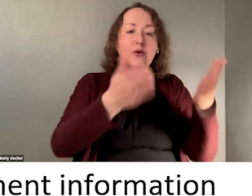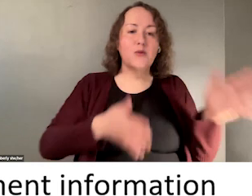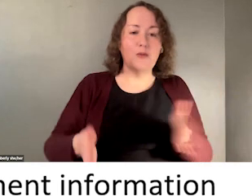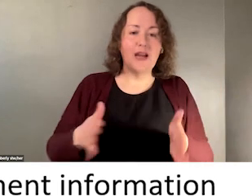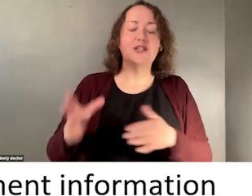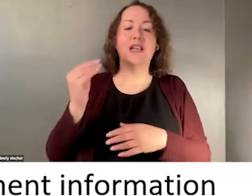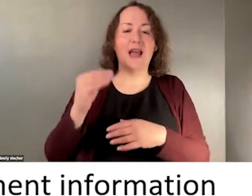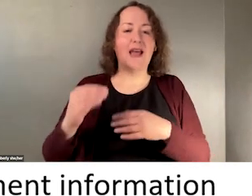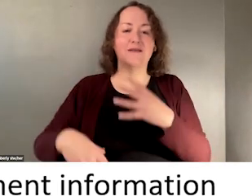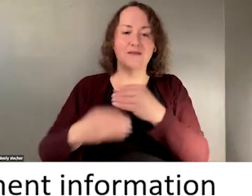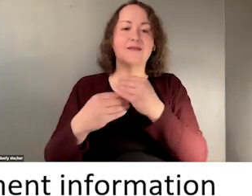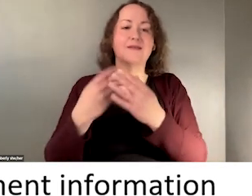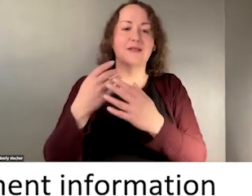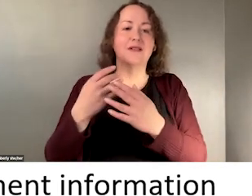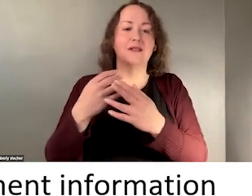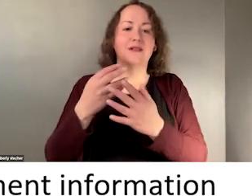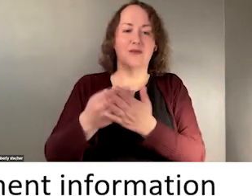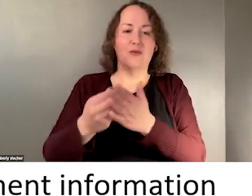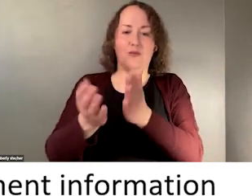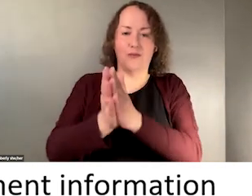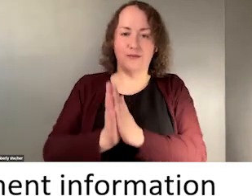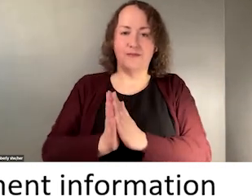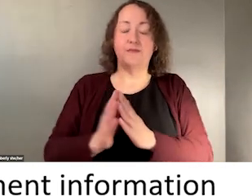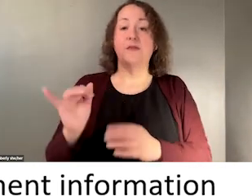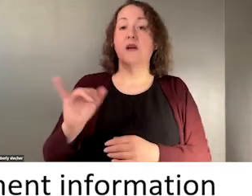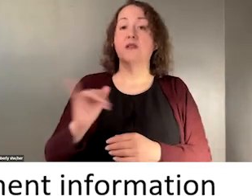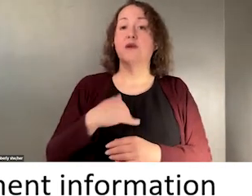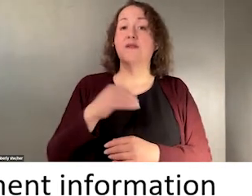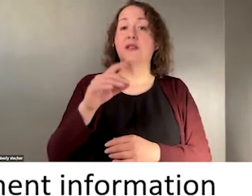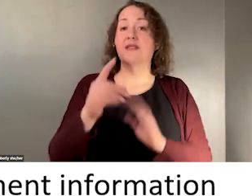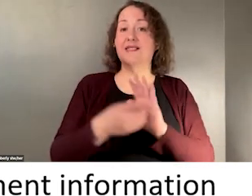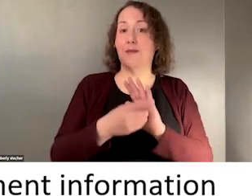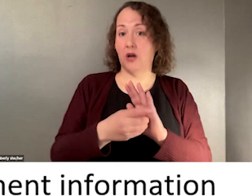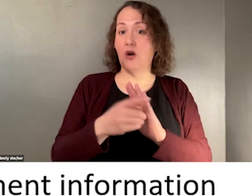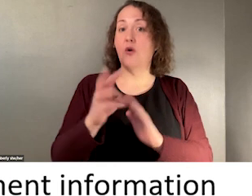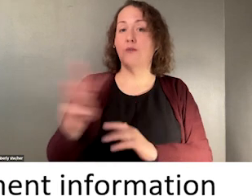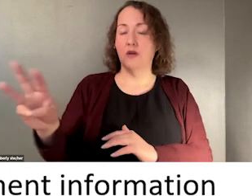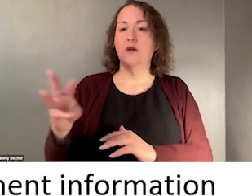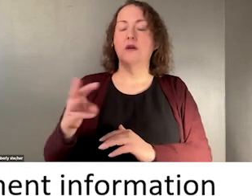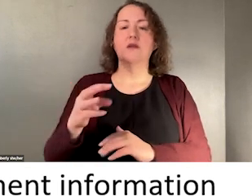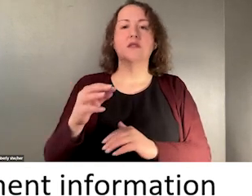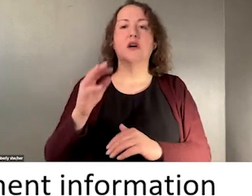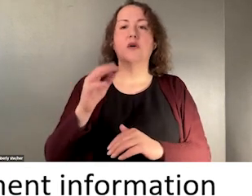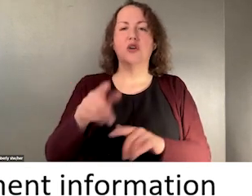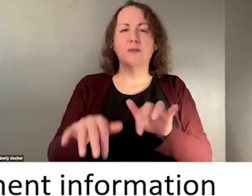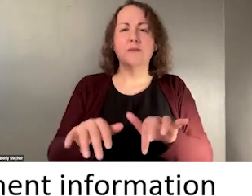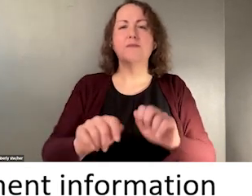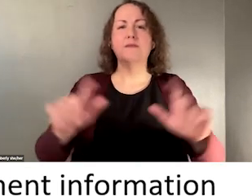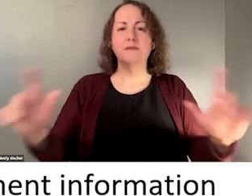You can also check out the "Proposal Preparation Demo Site." You'll be prompted to sign into Research.gov if you're not already signed in.